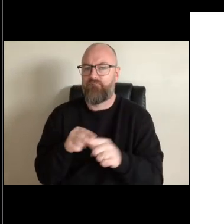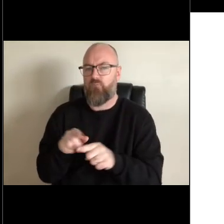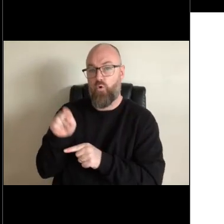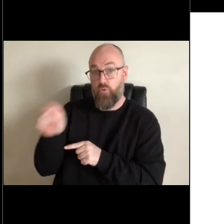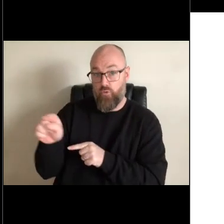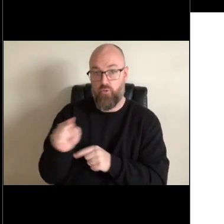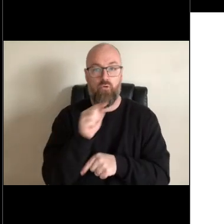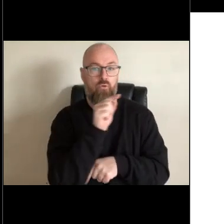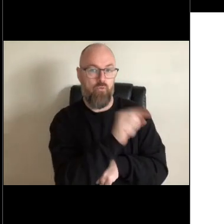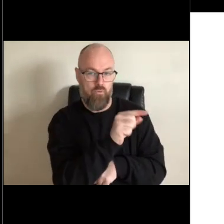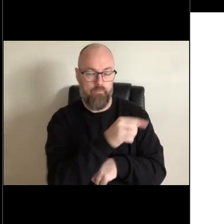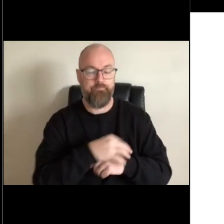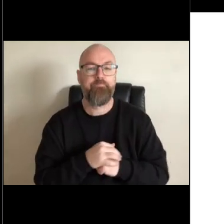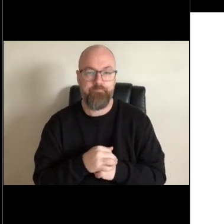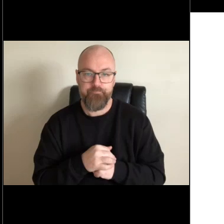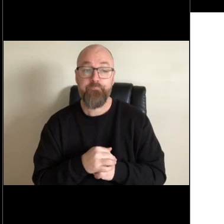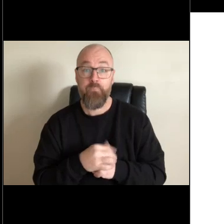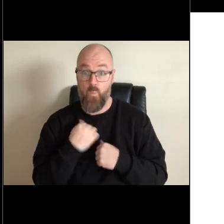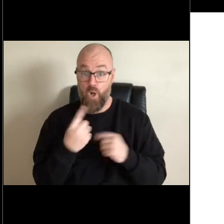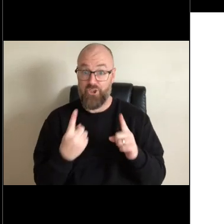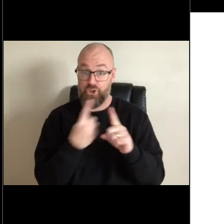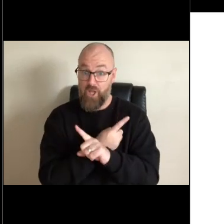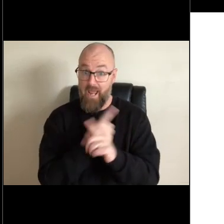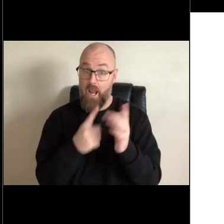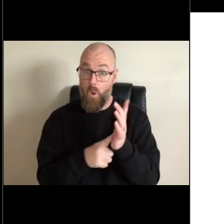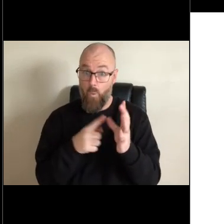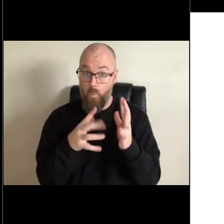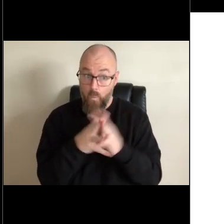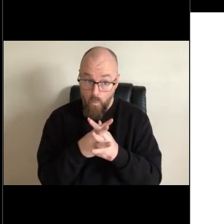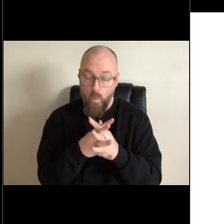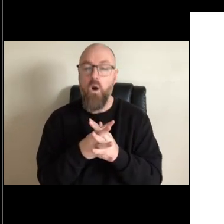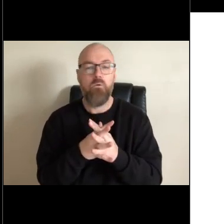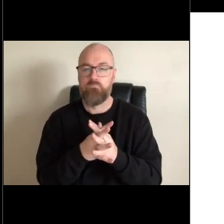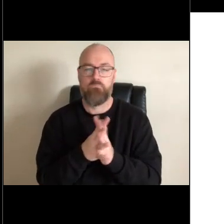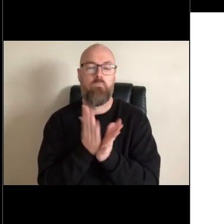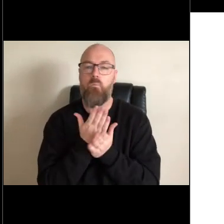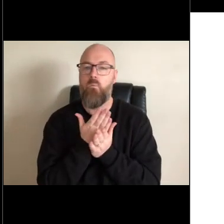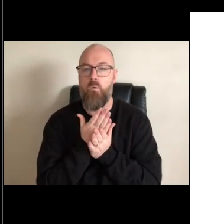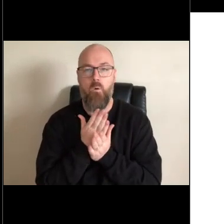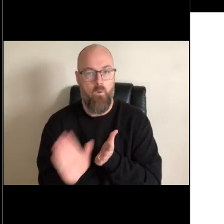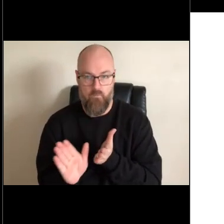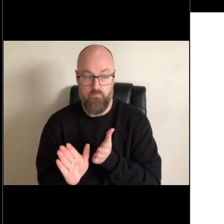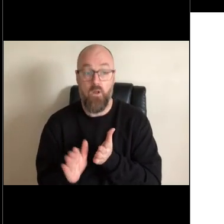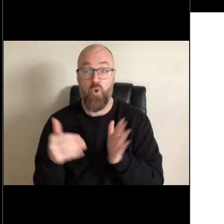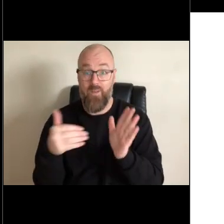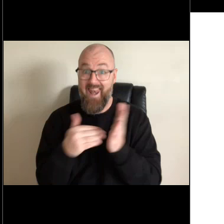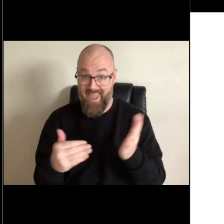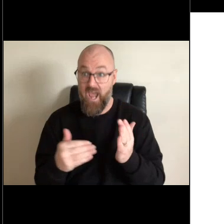Family Law Act have removed all of that and the start point is that there is no presumption for